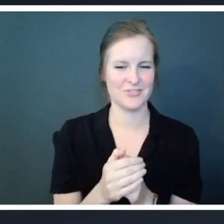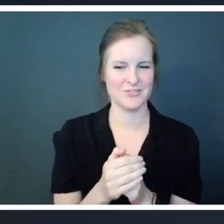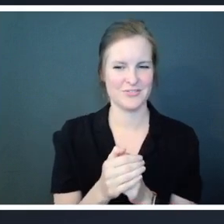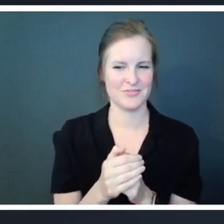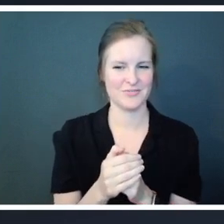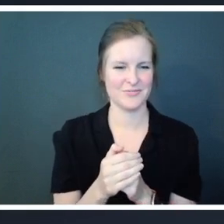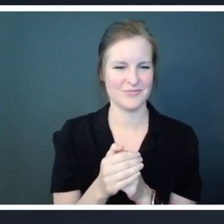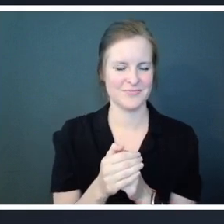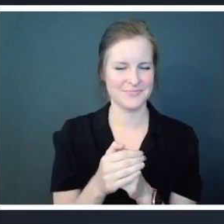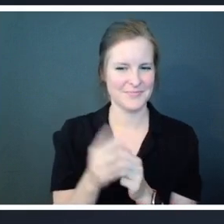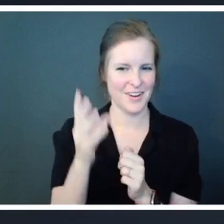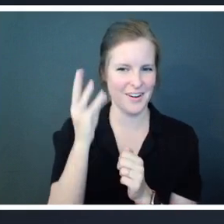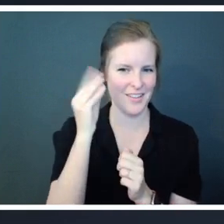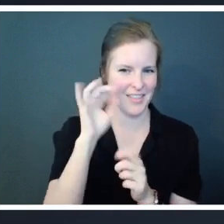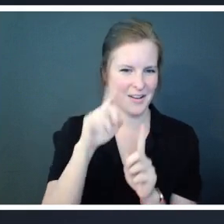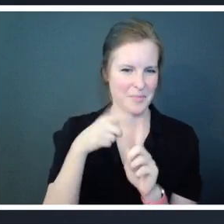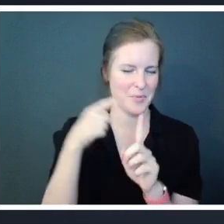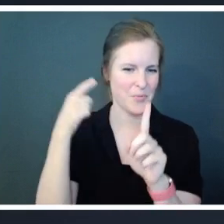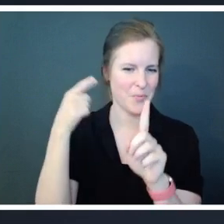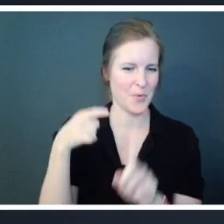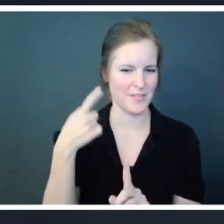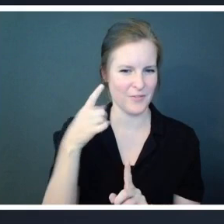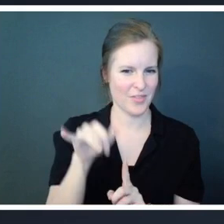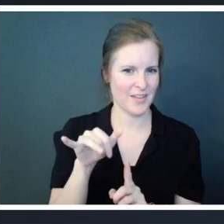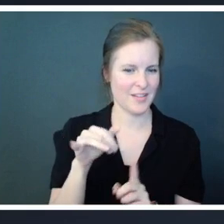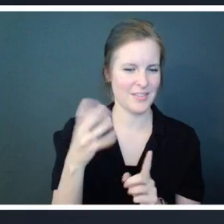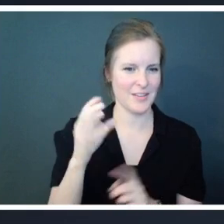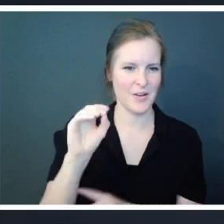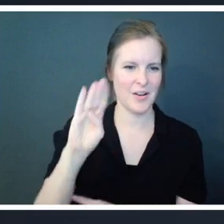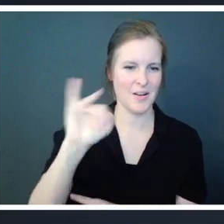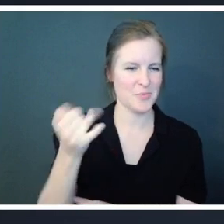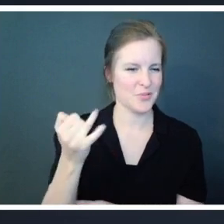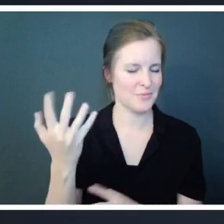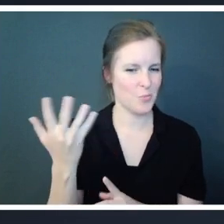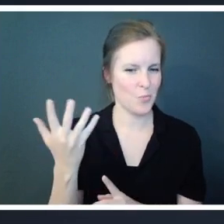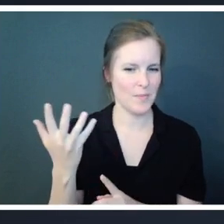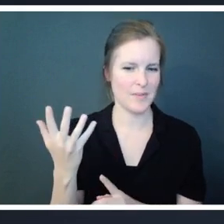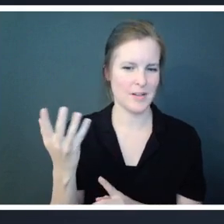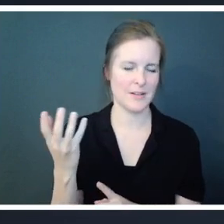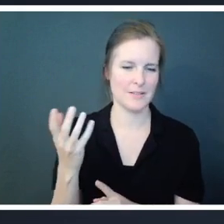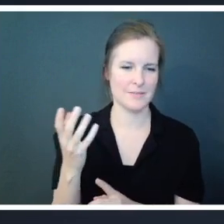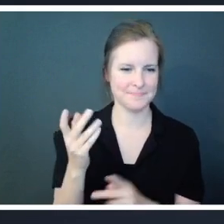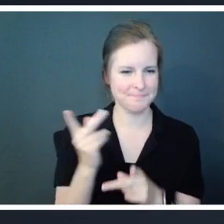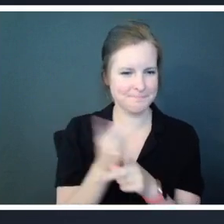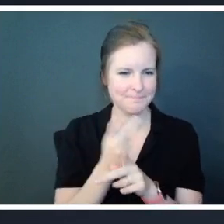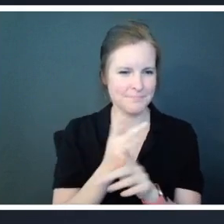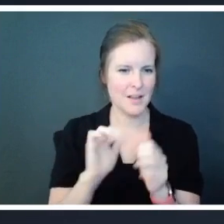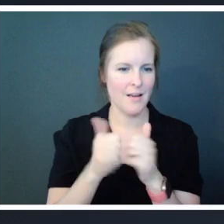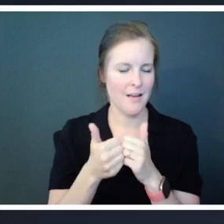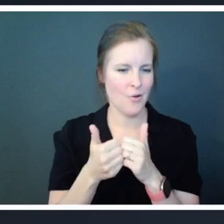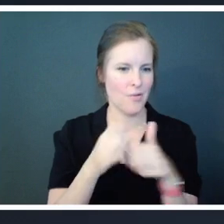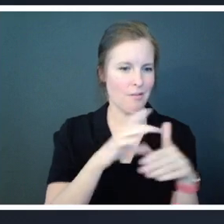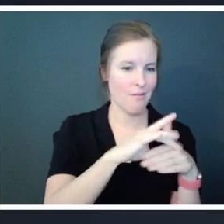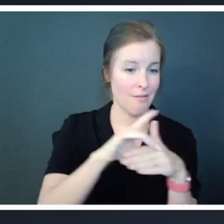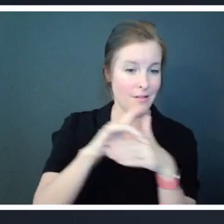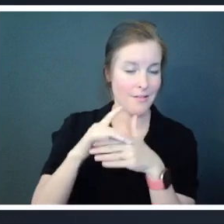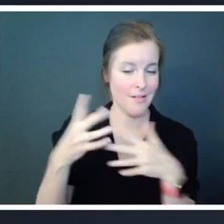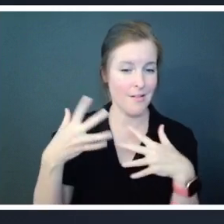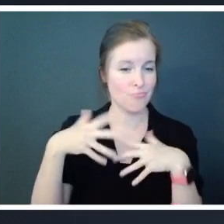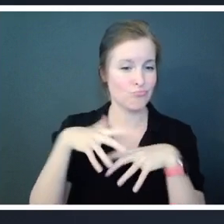session objectives are to really explore how a cross-content approach to complex topics can